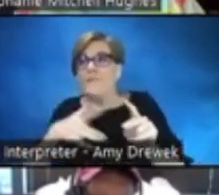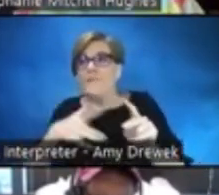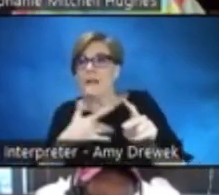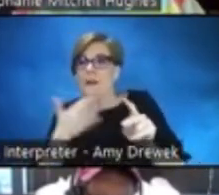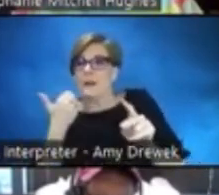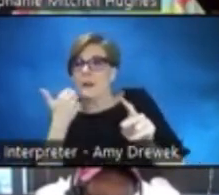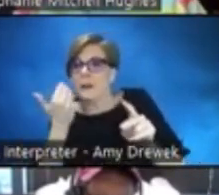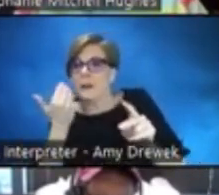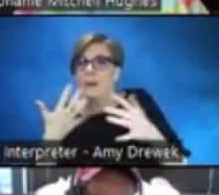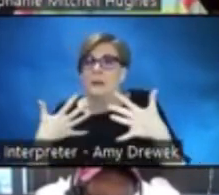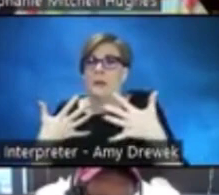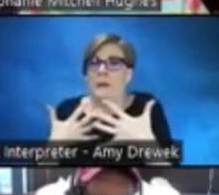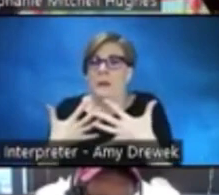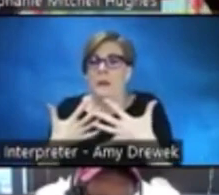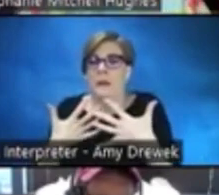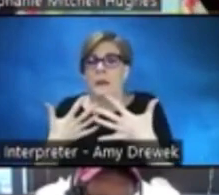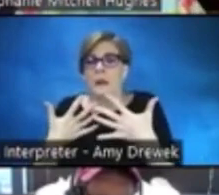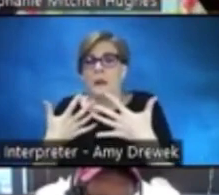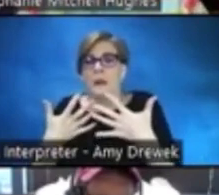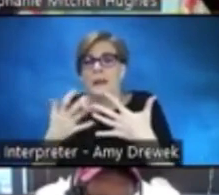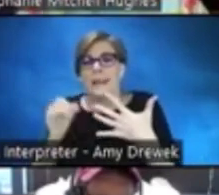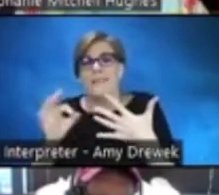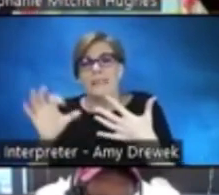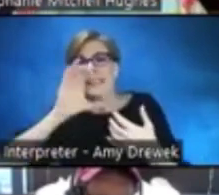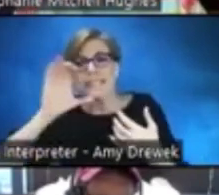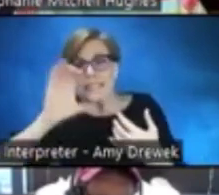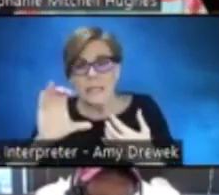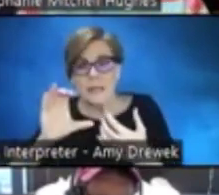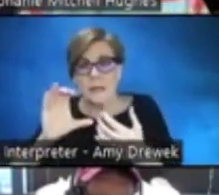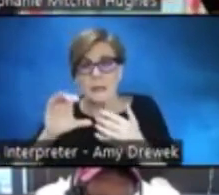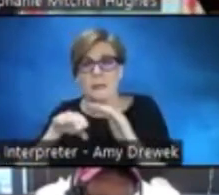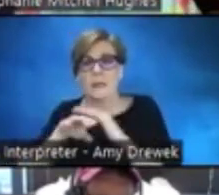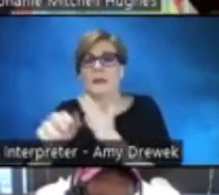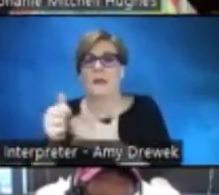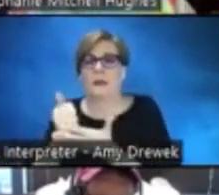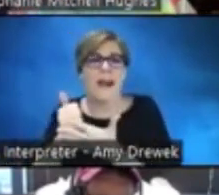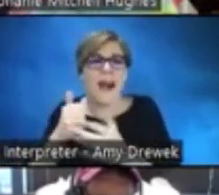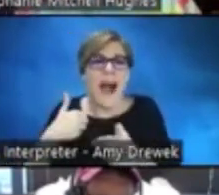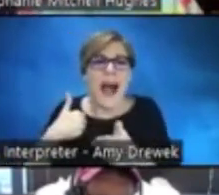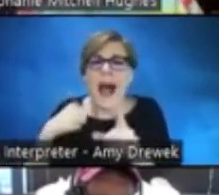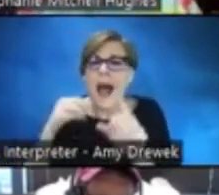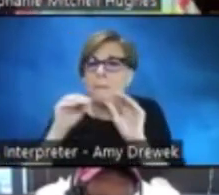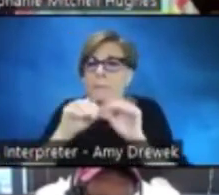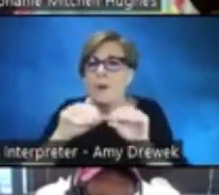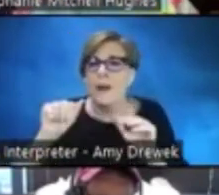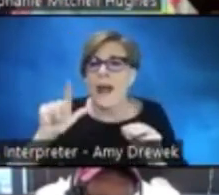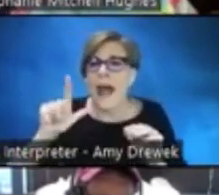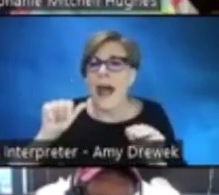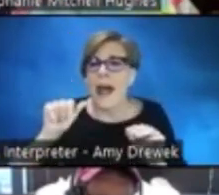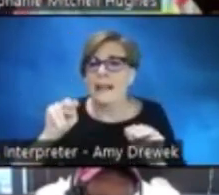DISCRIMINATION. I HAD ALLEN IN THE MIDST OF THAT GROUP AND HE DIED ABOUT THE